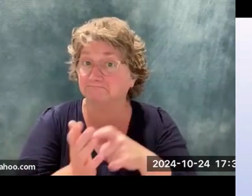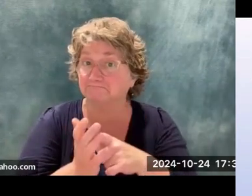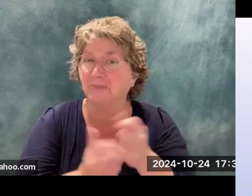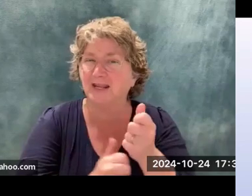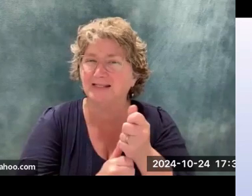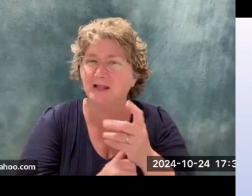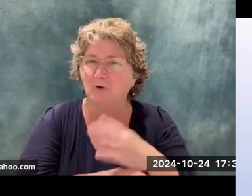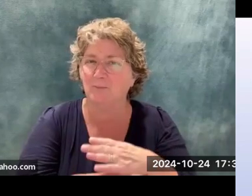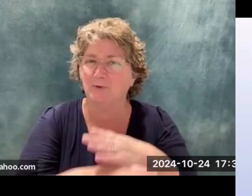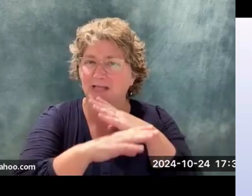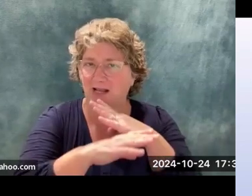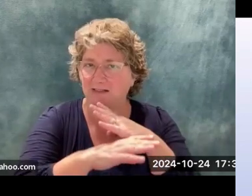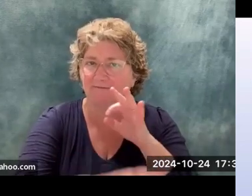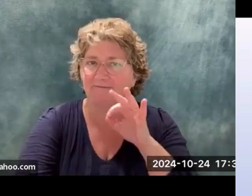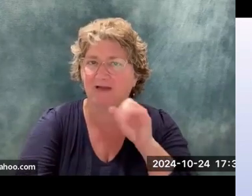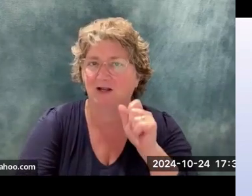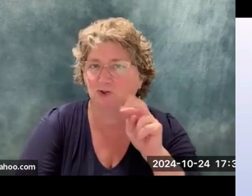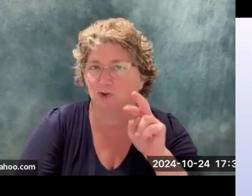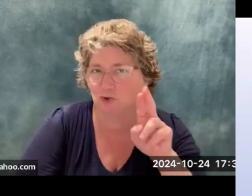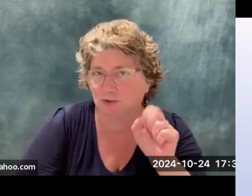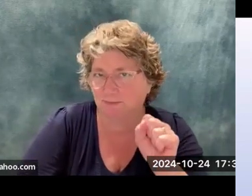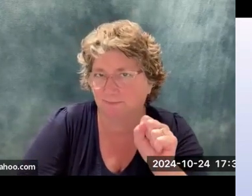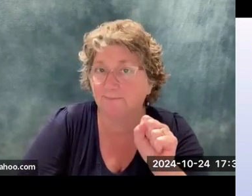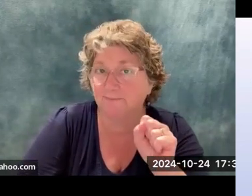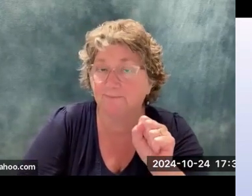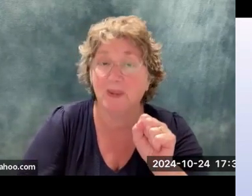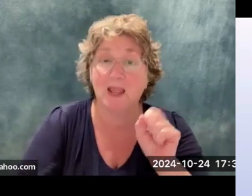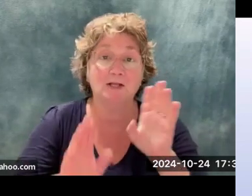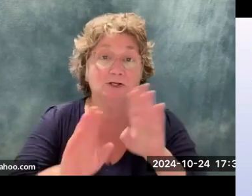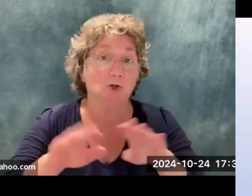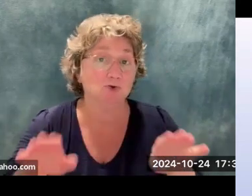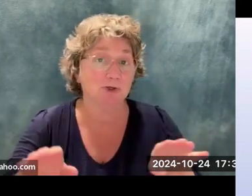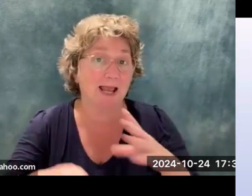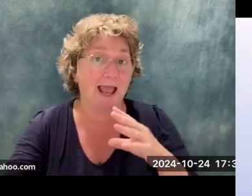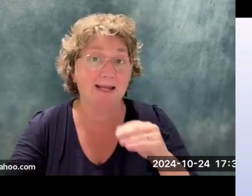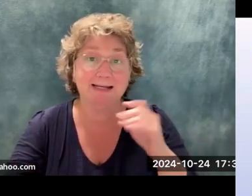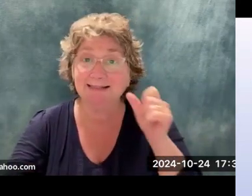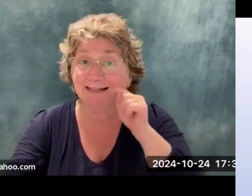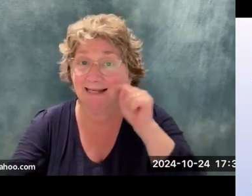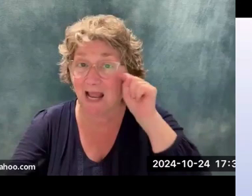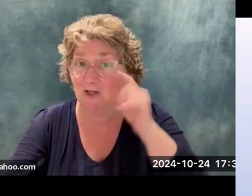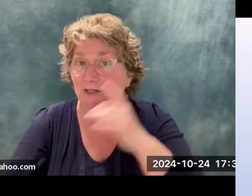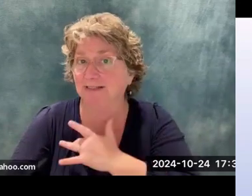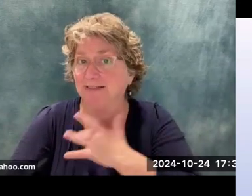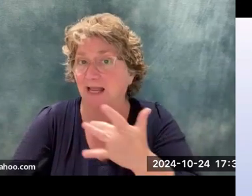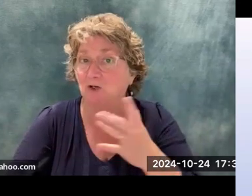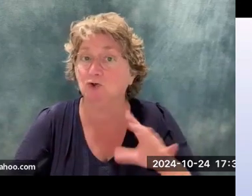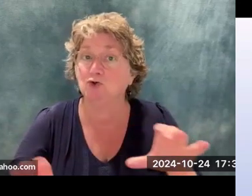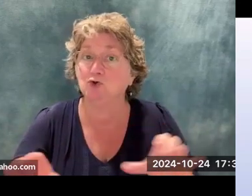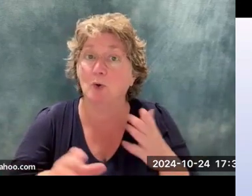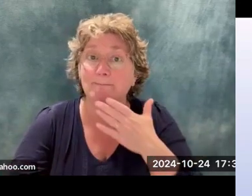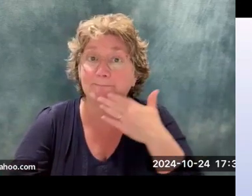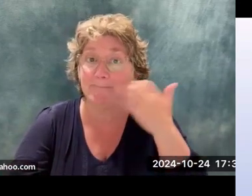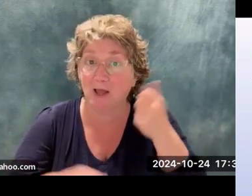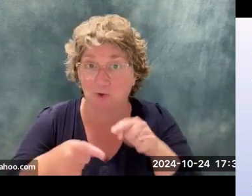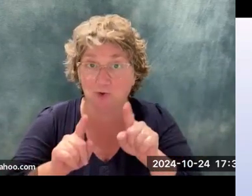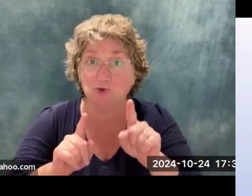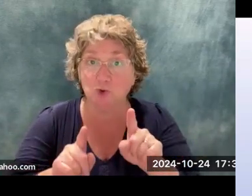So children, adolescents who tended to do better during COVID school closures